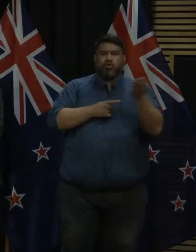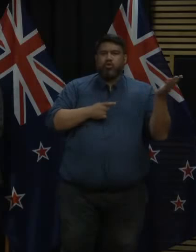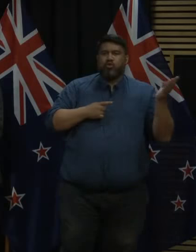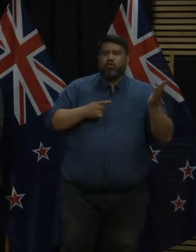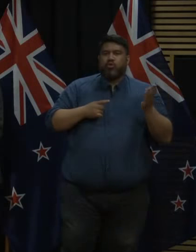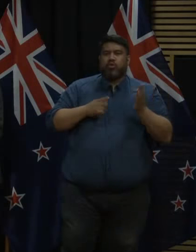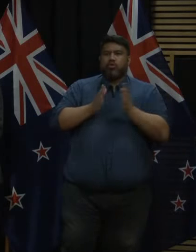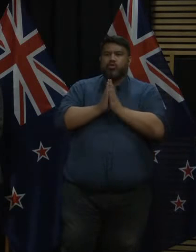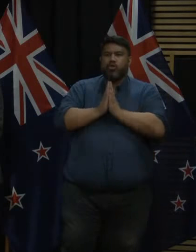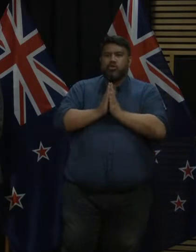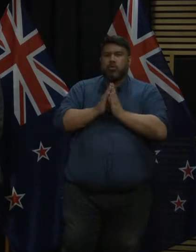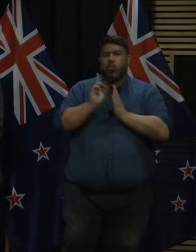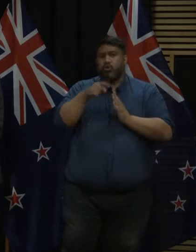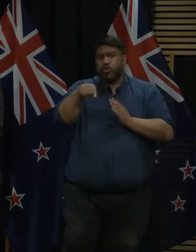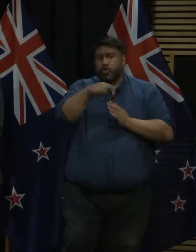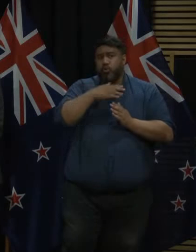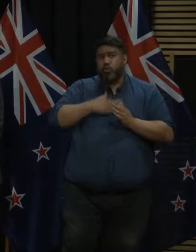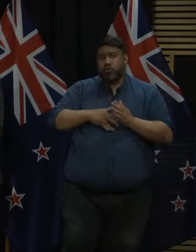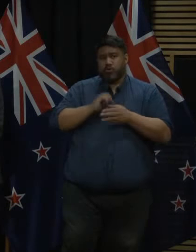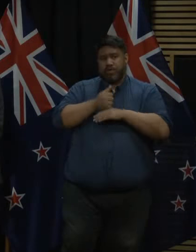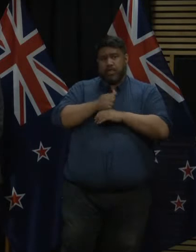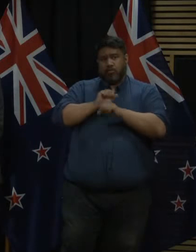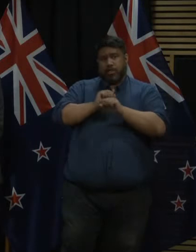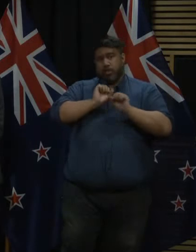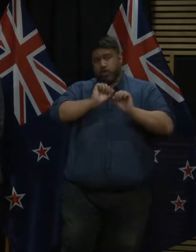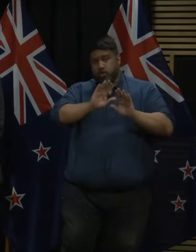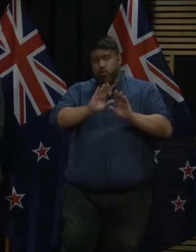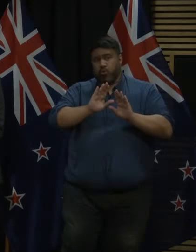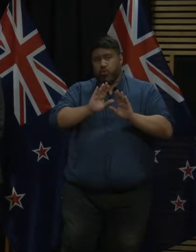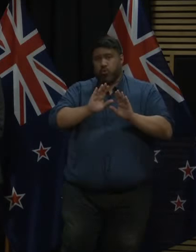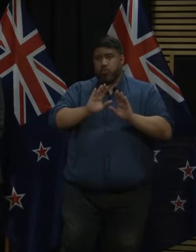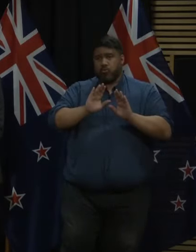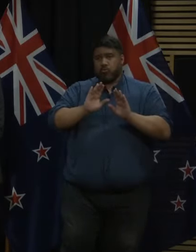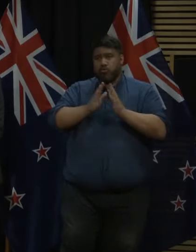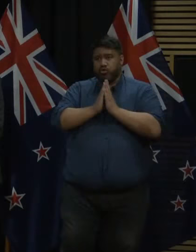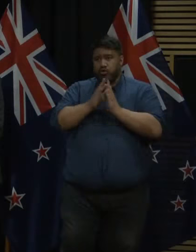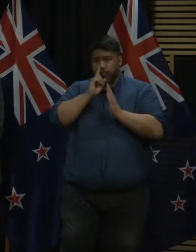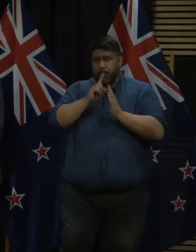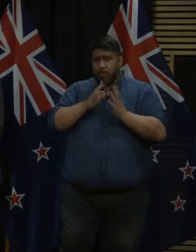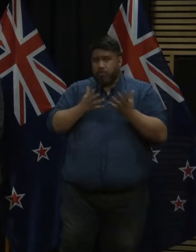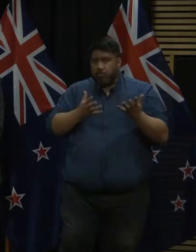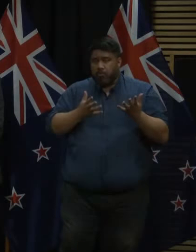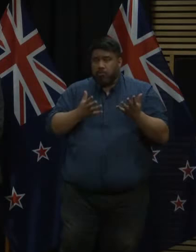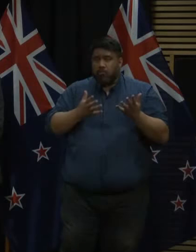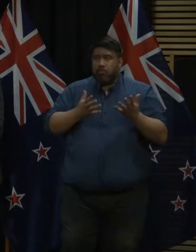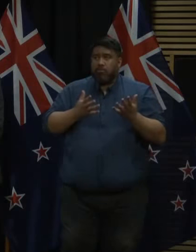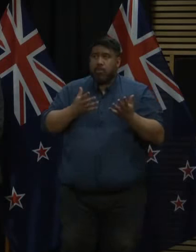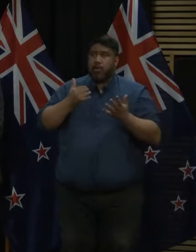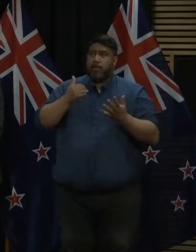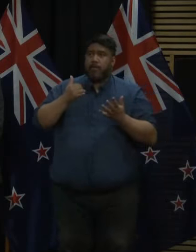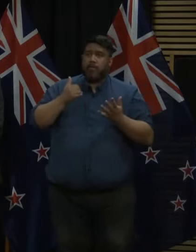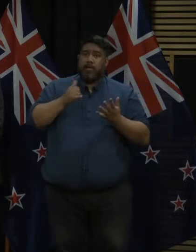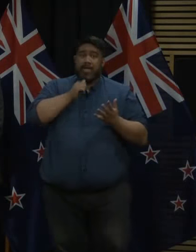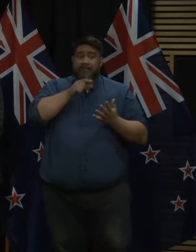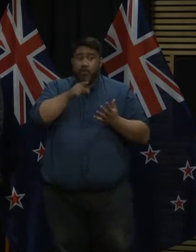You will see that overseas they have tended not to be used in those spaces. That's where we are having conversations around what kind of measures to those